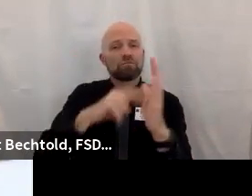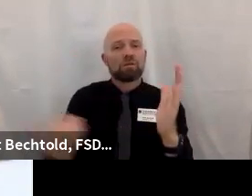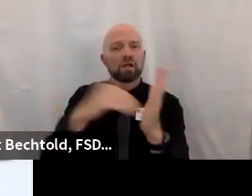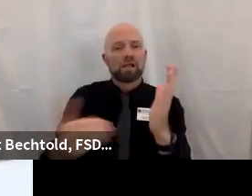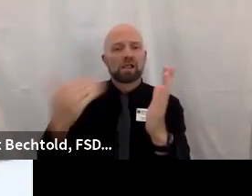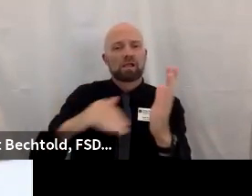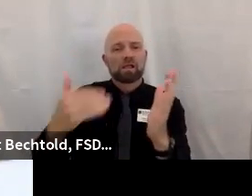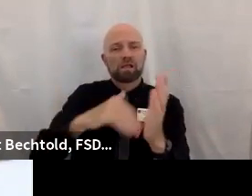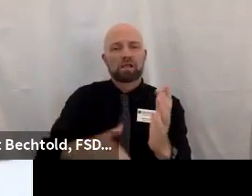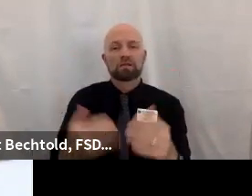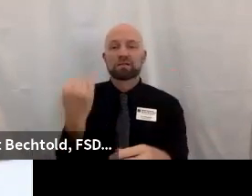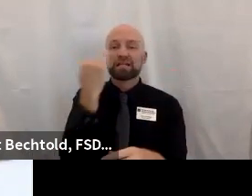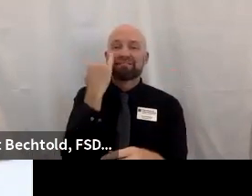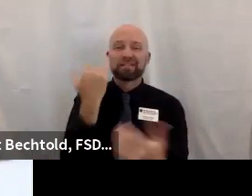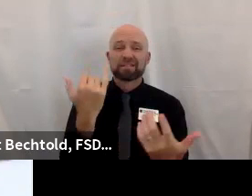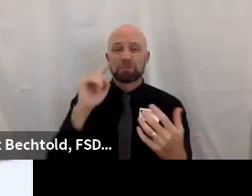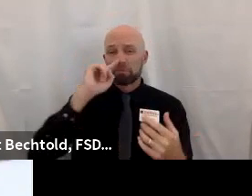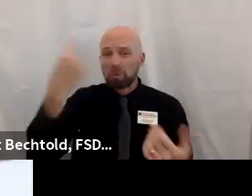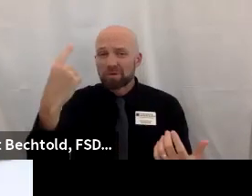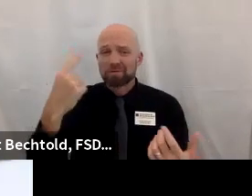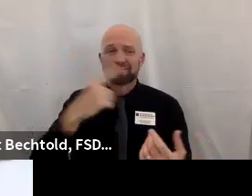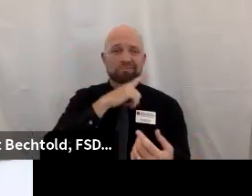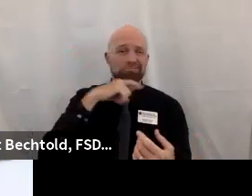is performance. When they read something again and again